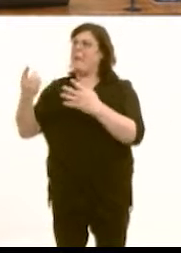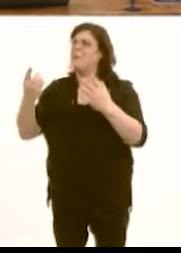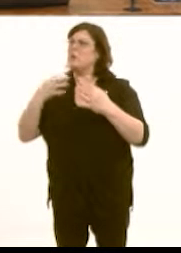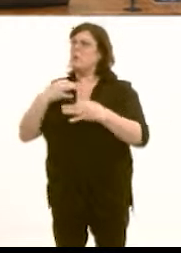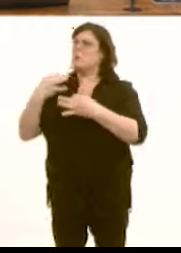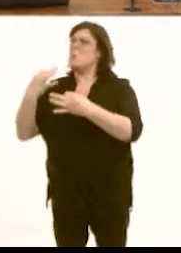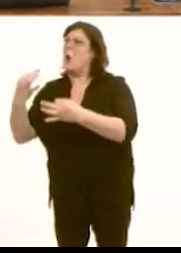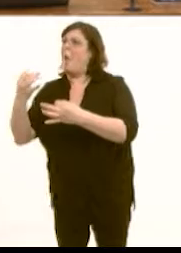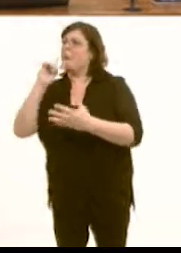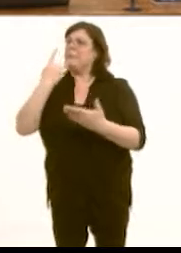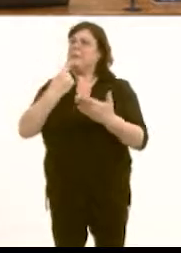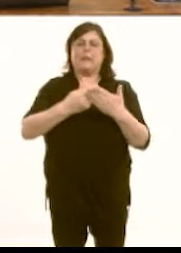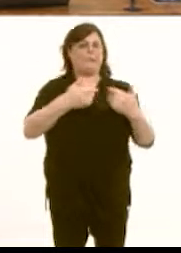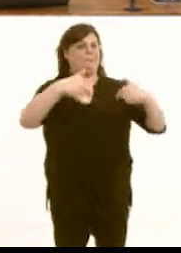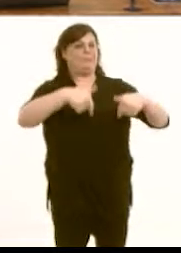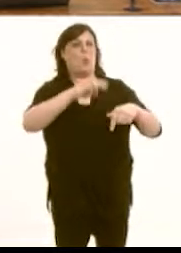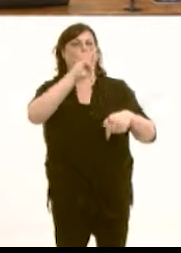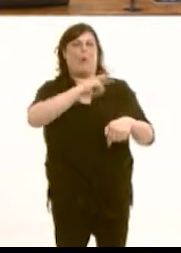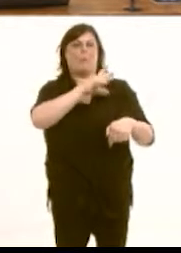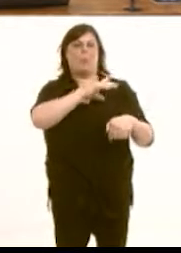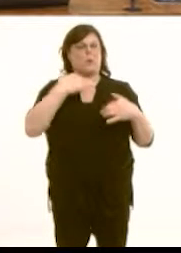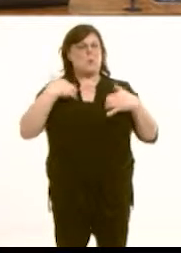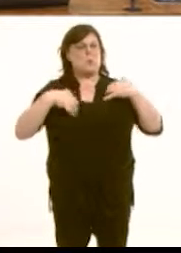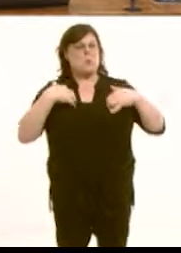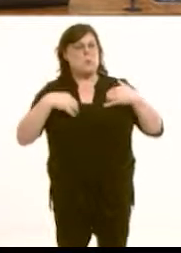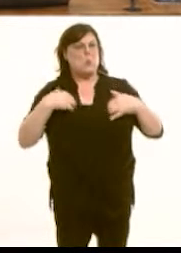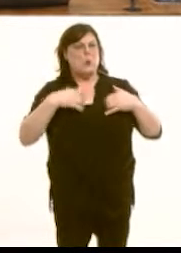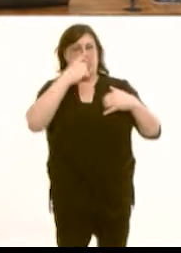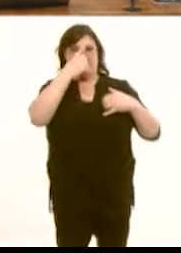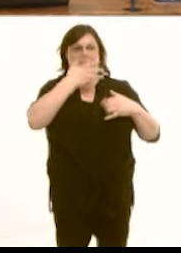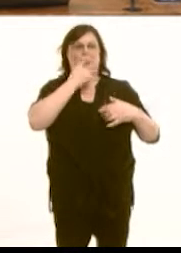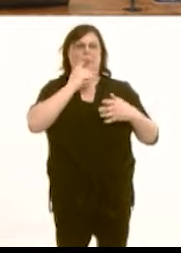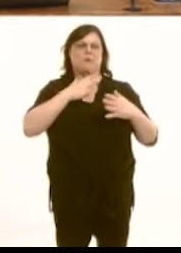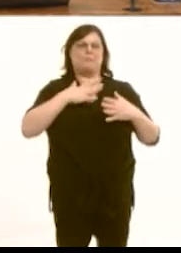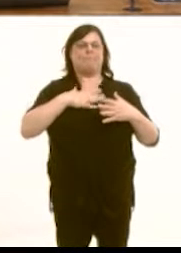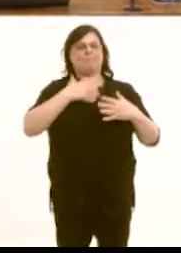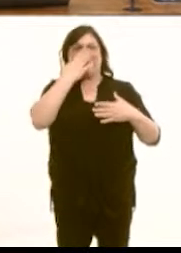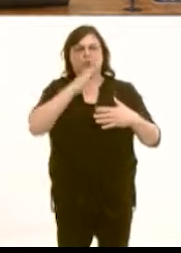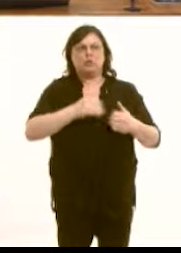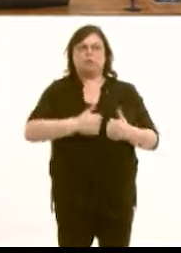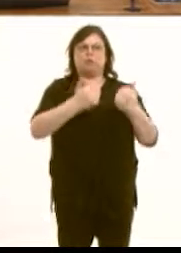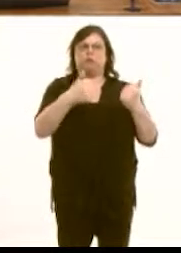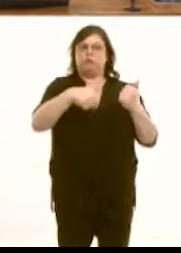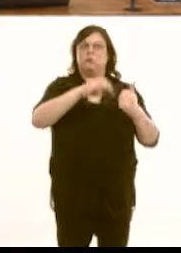Welsh Government and the team that brought the investment in, but also, of course, any